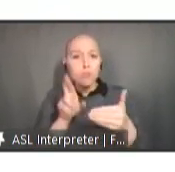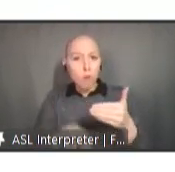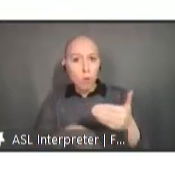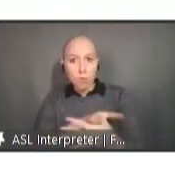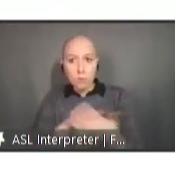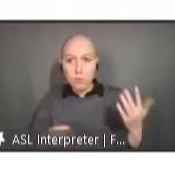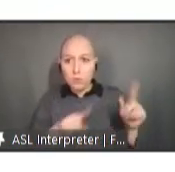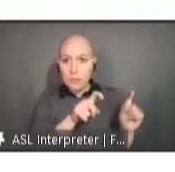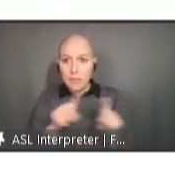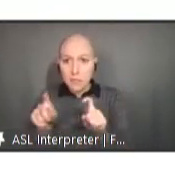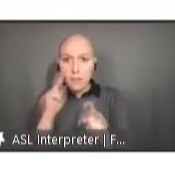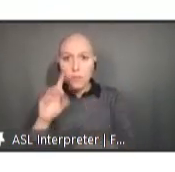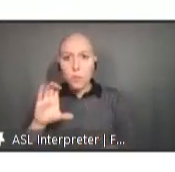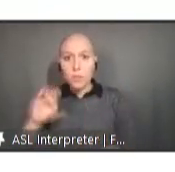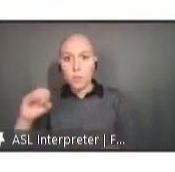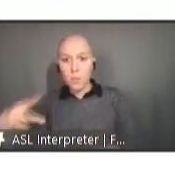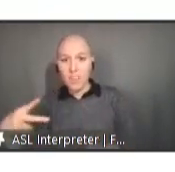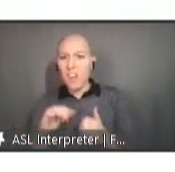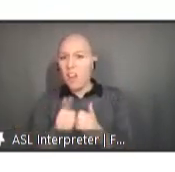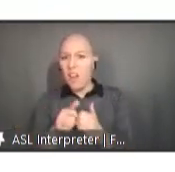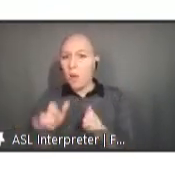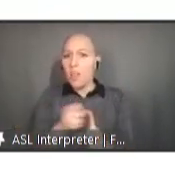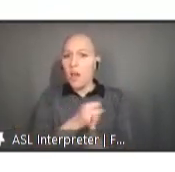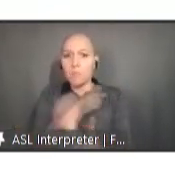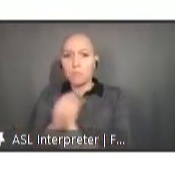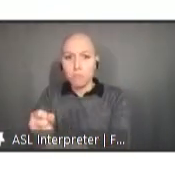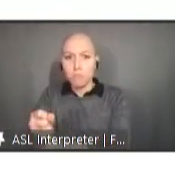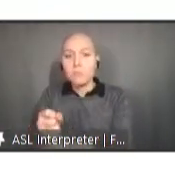influencing -- potentially influencing dosing schedules